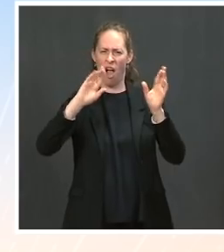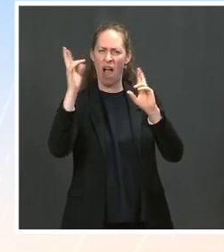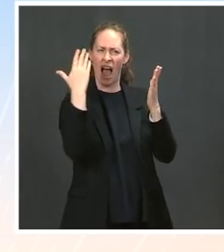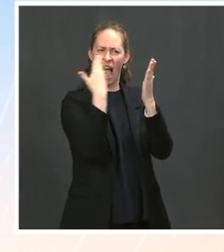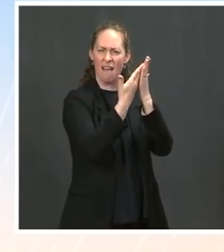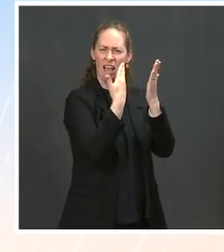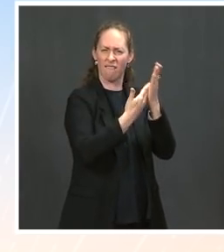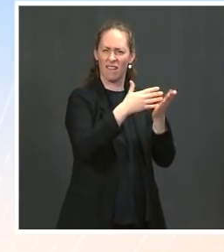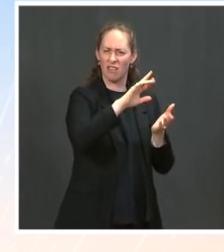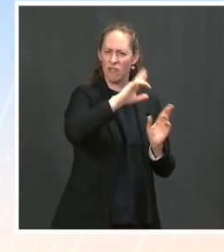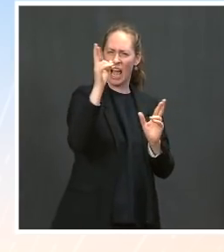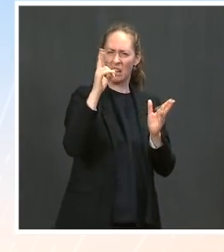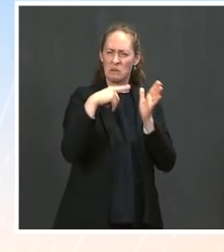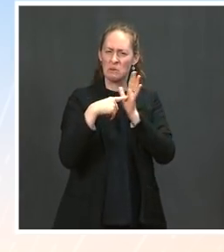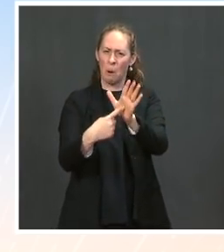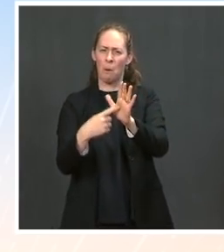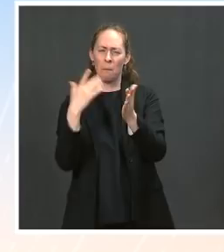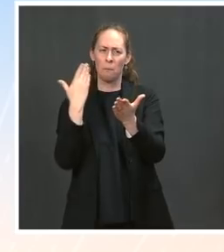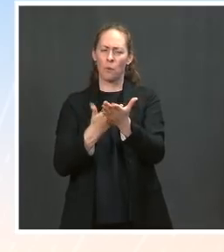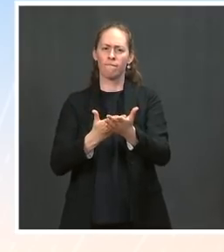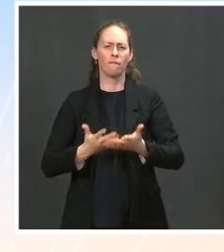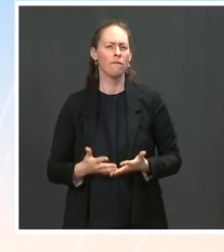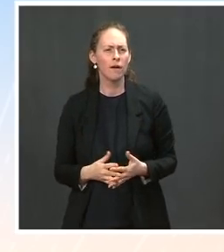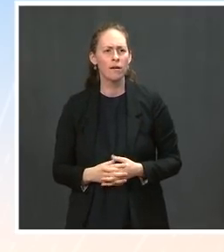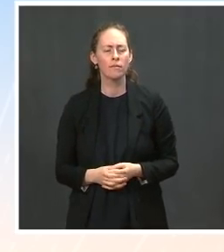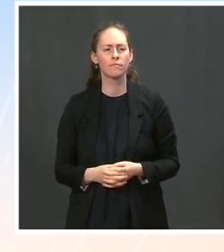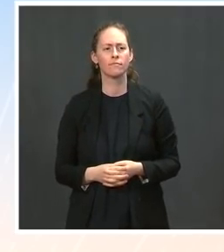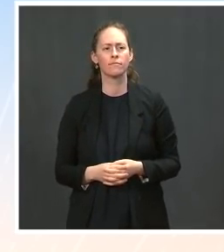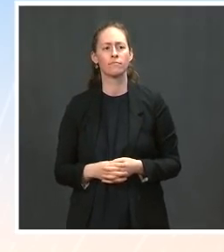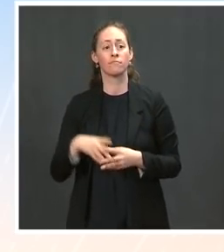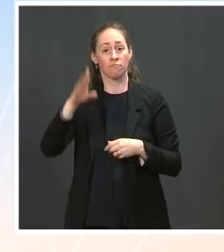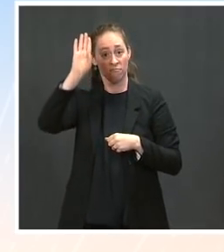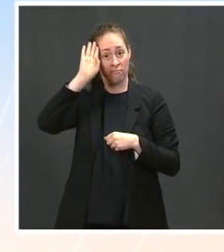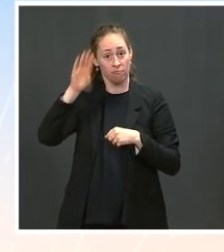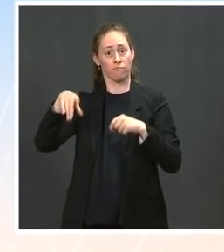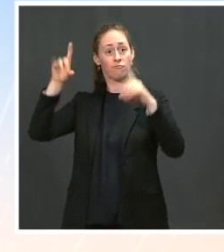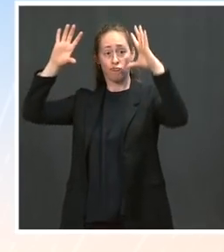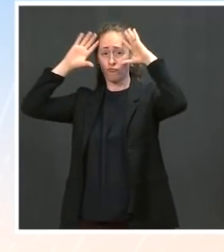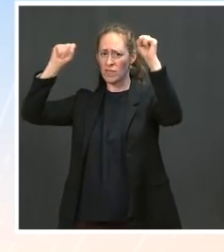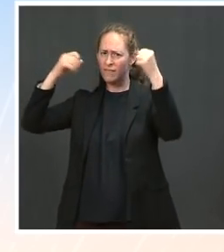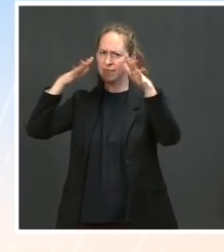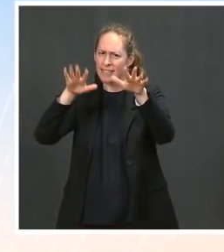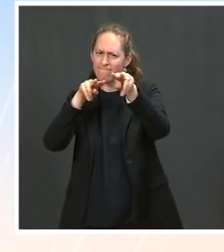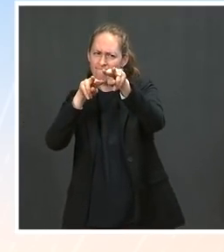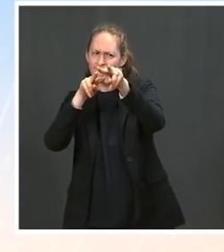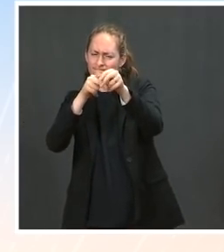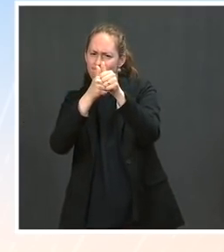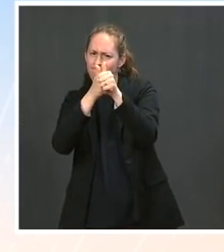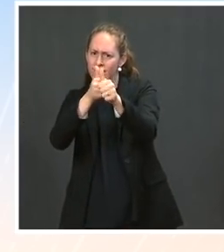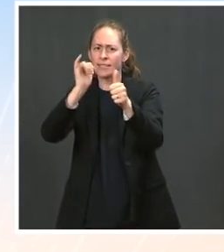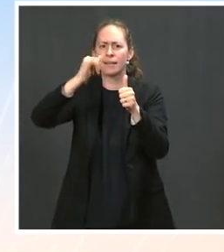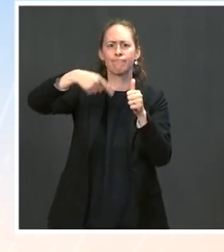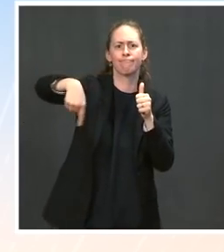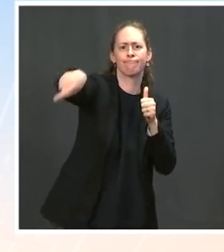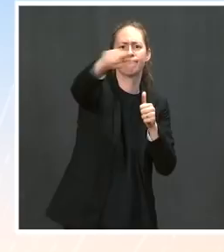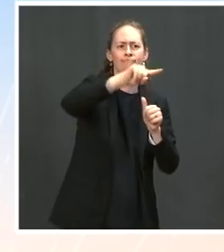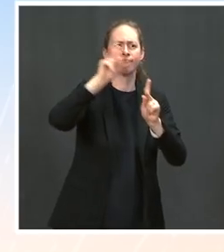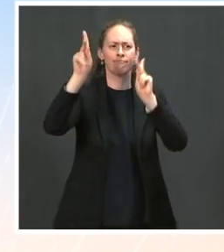Ms. Psaki: Well, the President has clearly been watching the trial closely, as many Americans have been. He was also moved by -- he is moved --